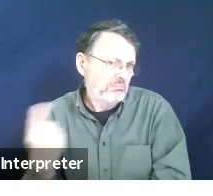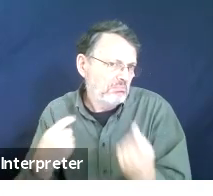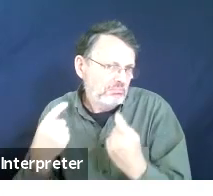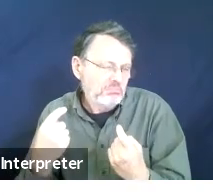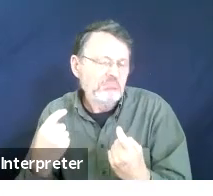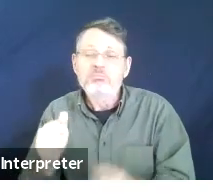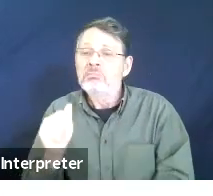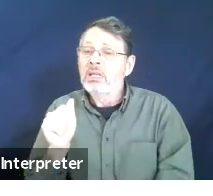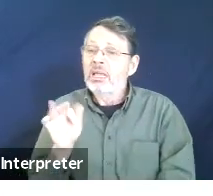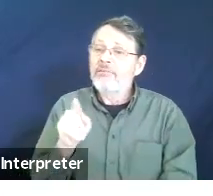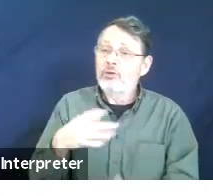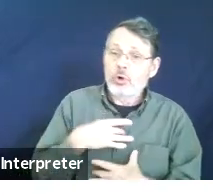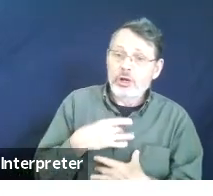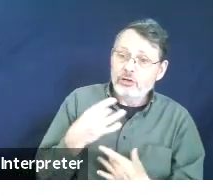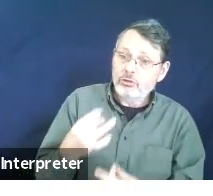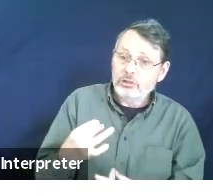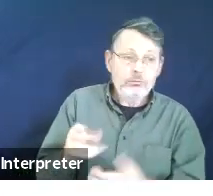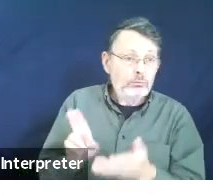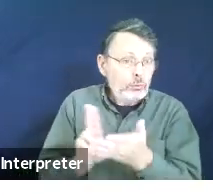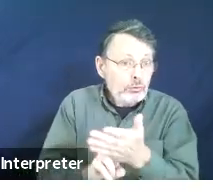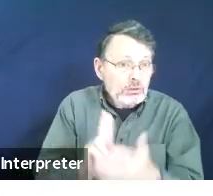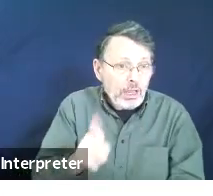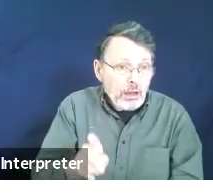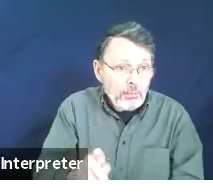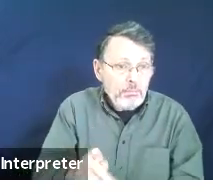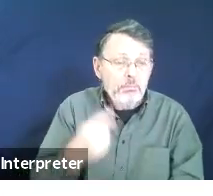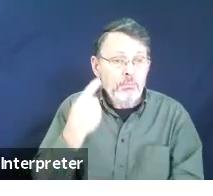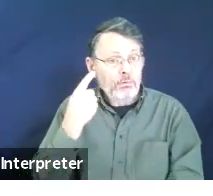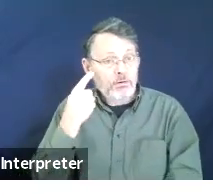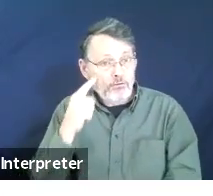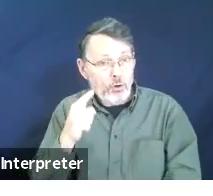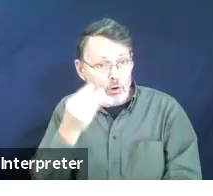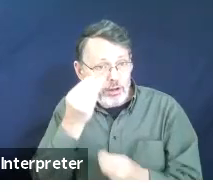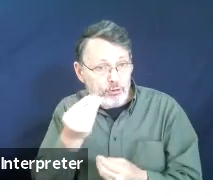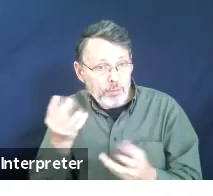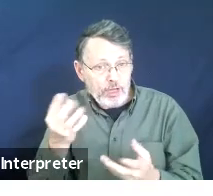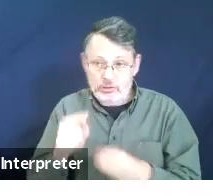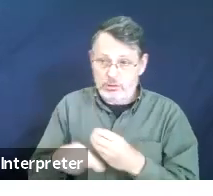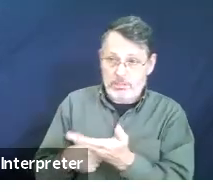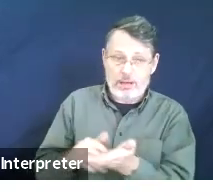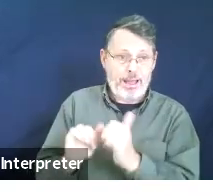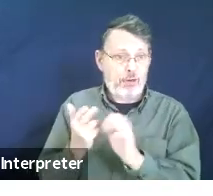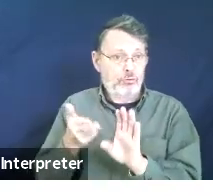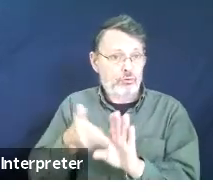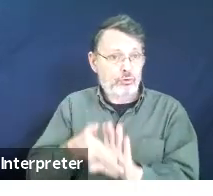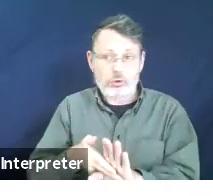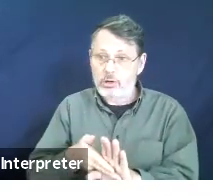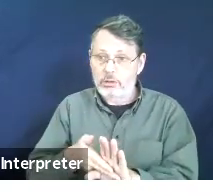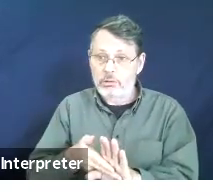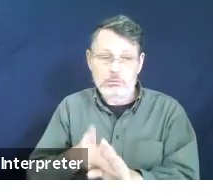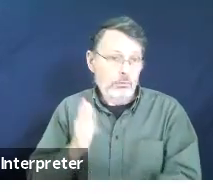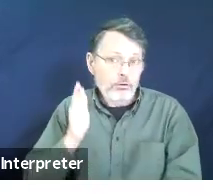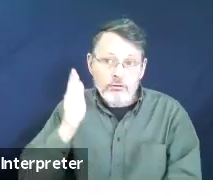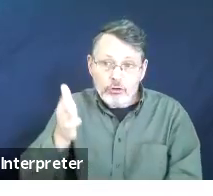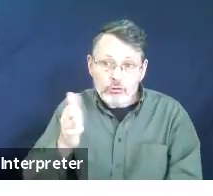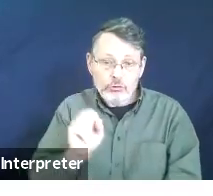in signing up for information about how to join future stakeholder engagement calls,